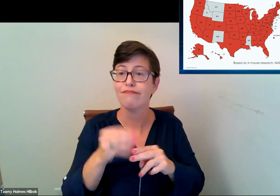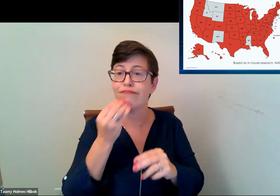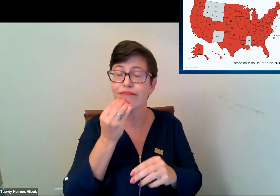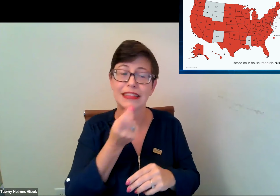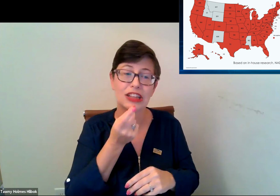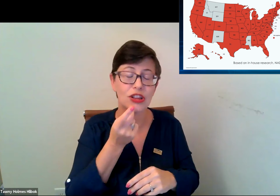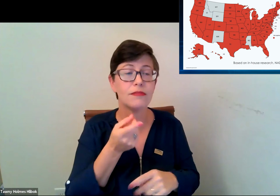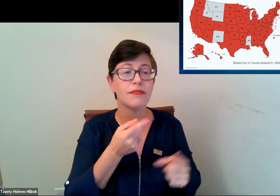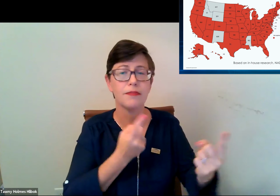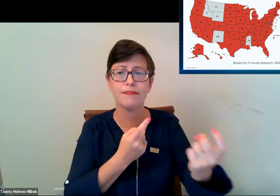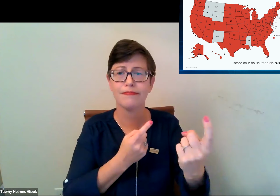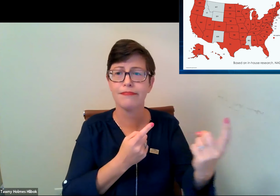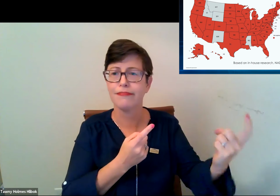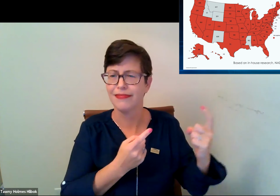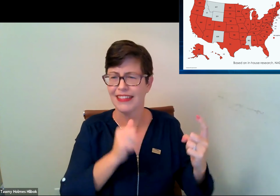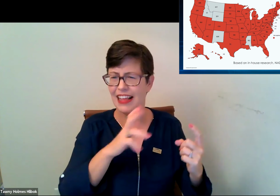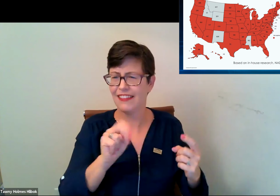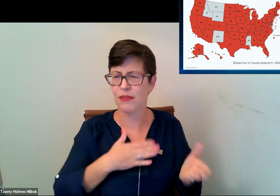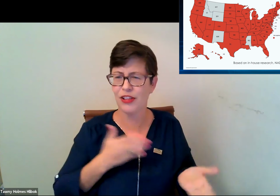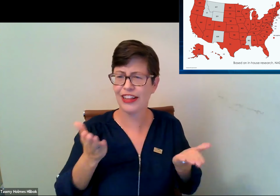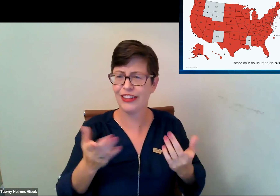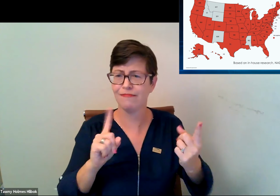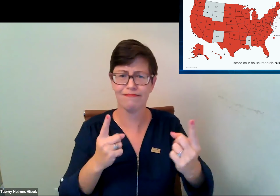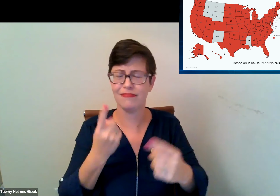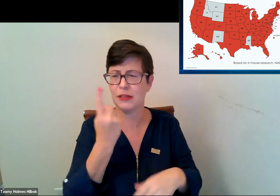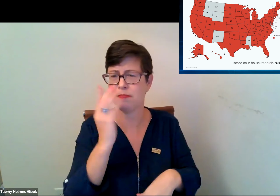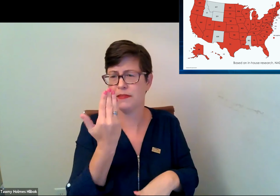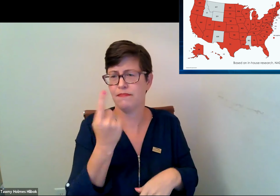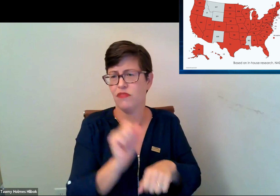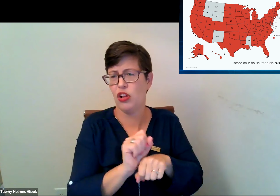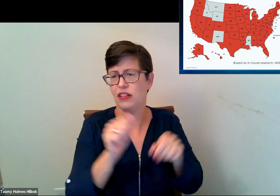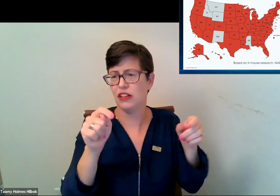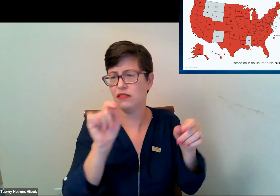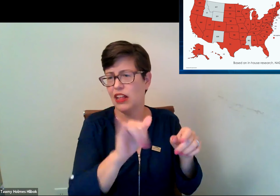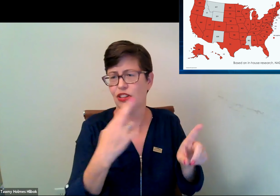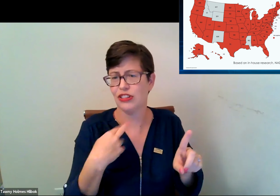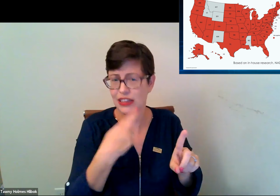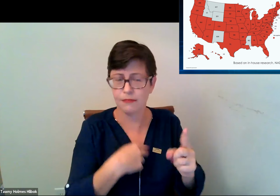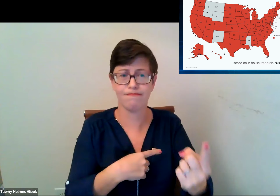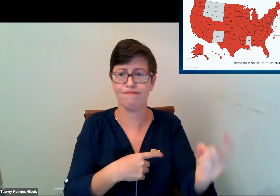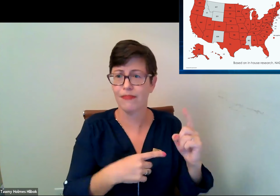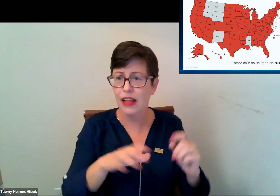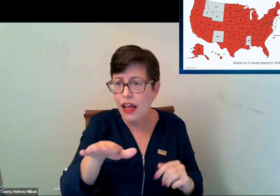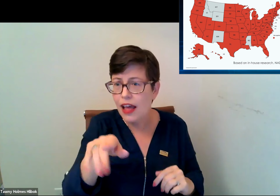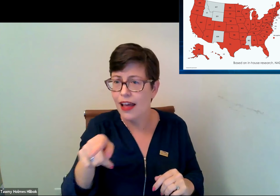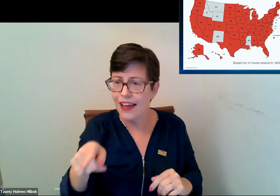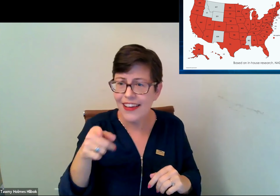but, to my surprise, I was sitting and having dinner and somebody approached me. I thought it was my server, but it was somebody else who worked at the restaurant